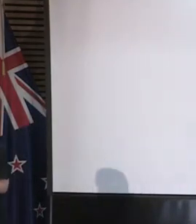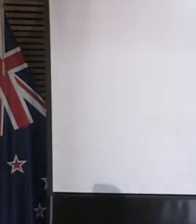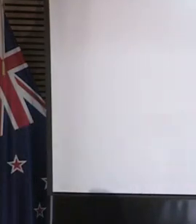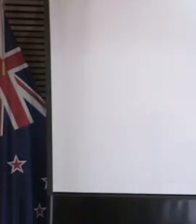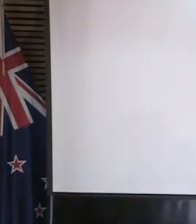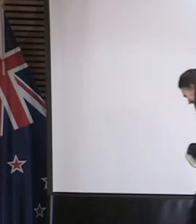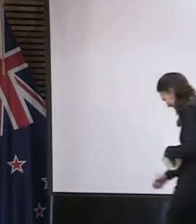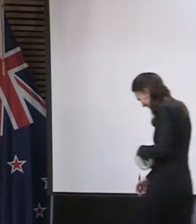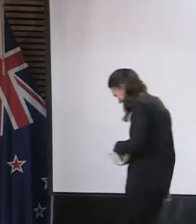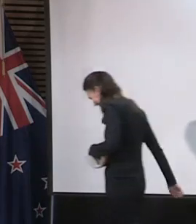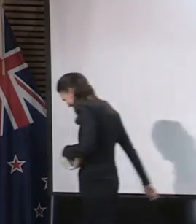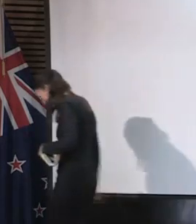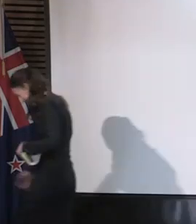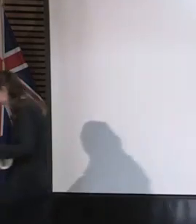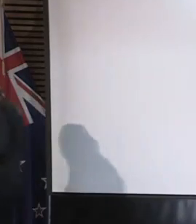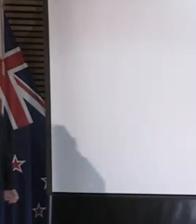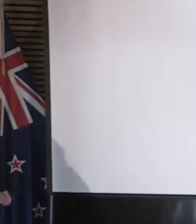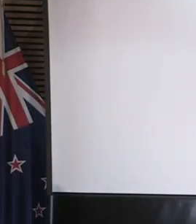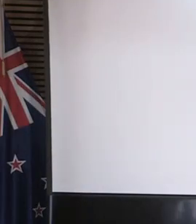Nothing if